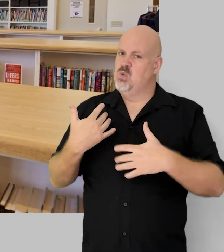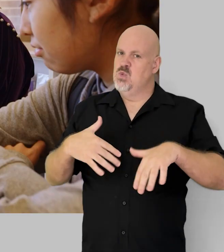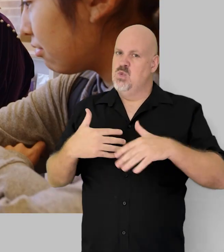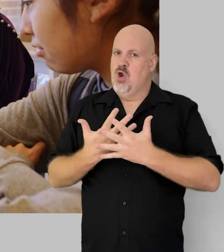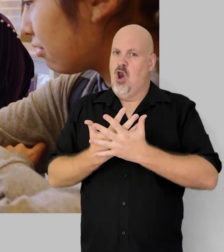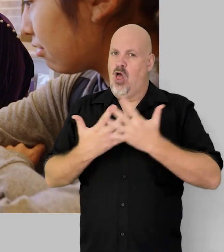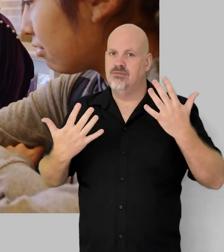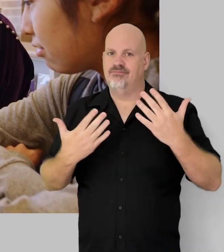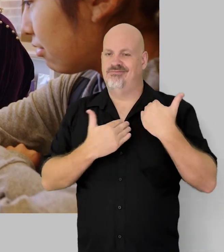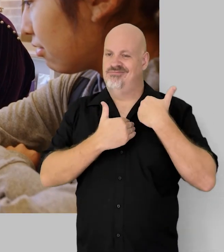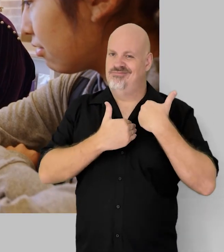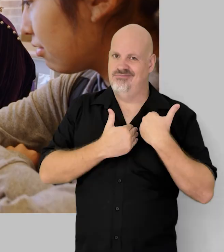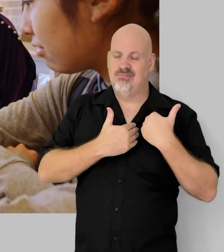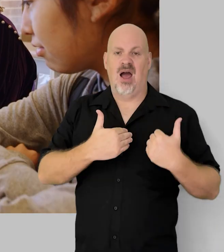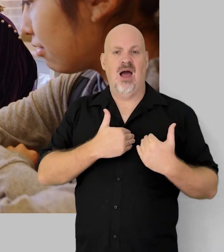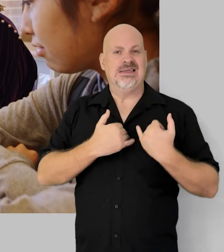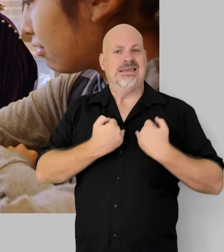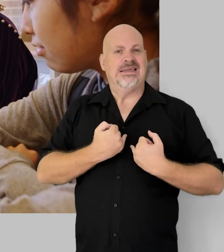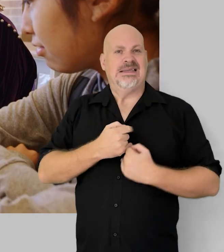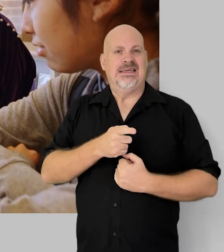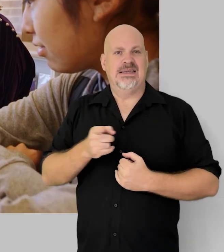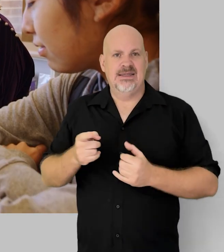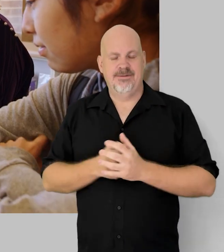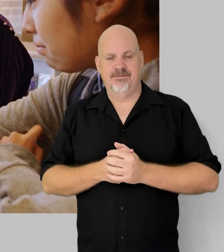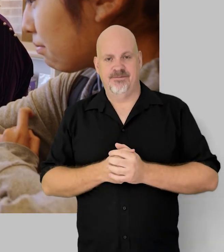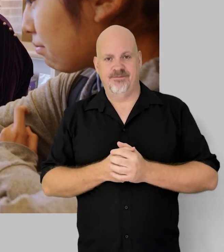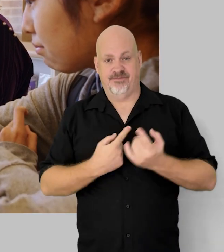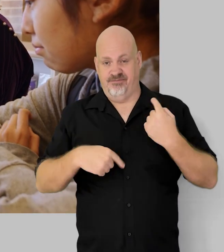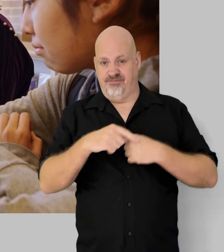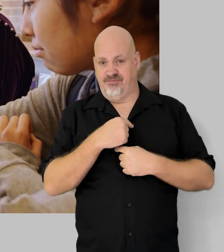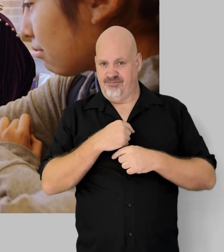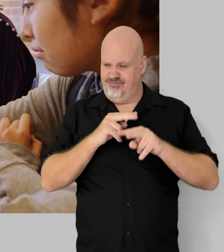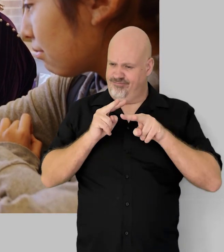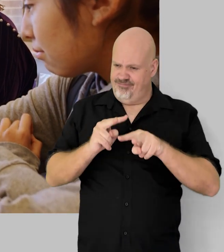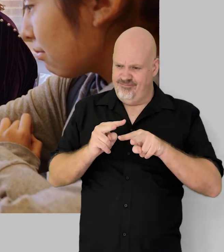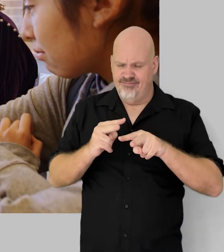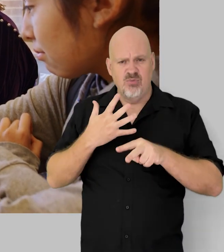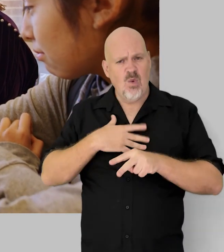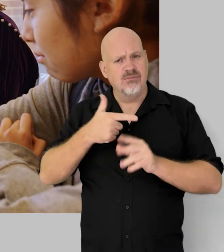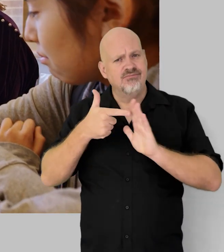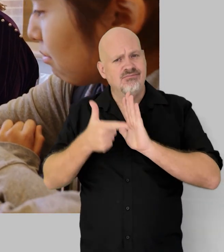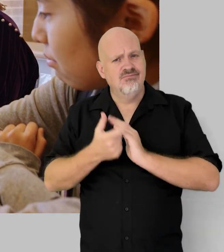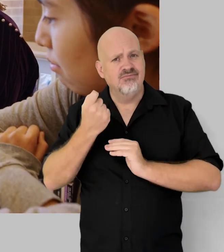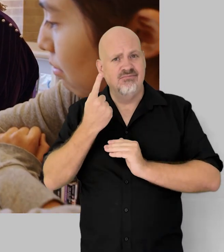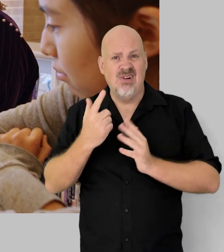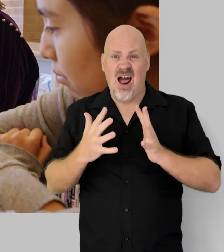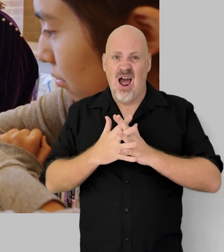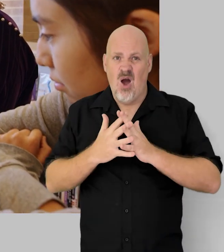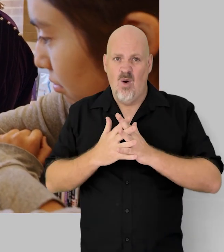to consider when attributing risk and disease to ethnic and race variations.